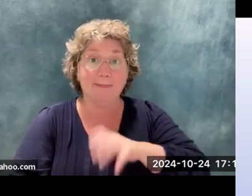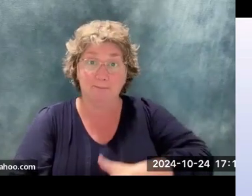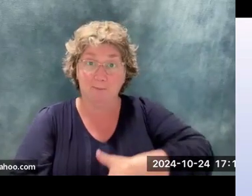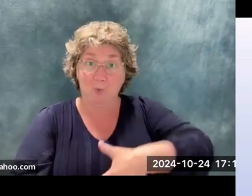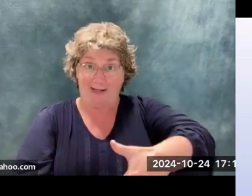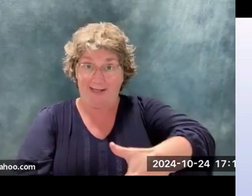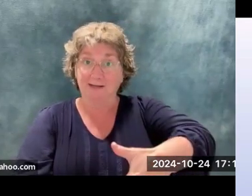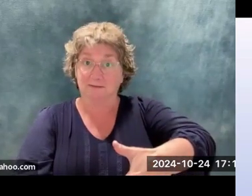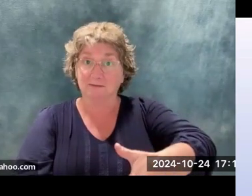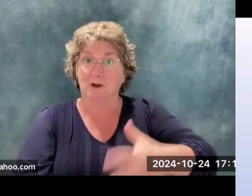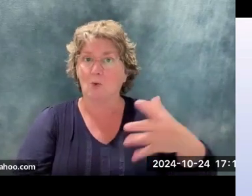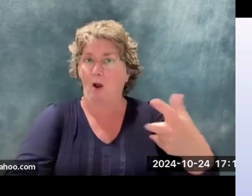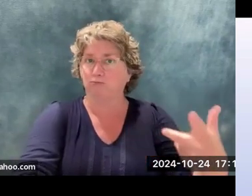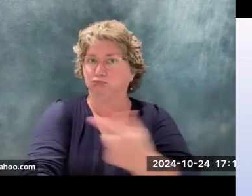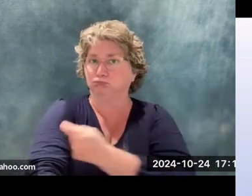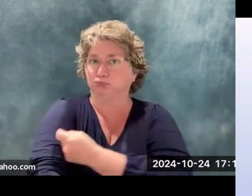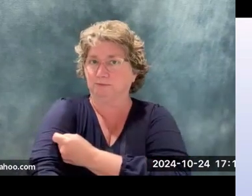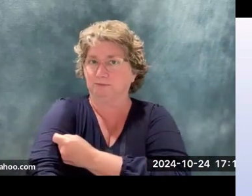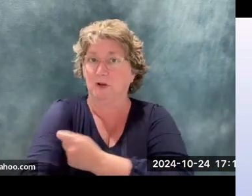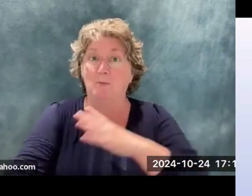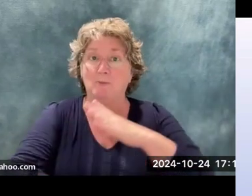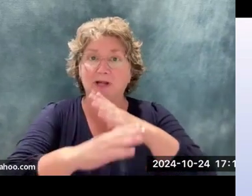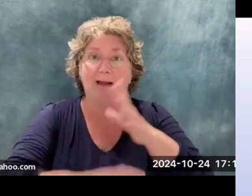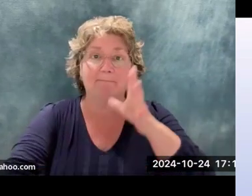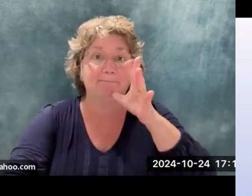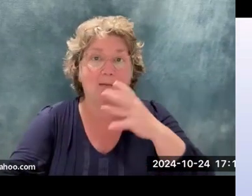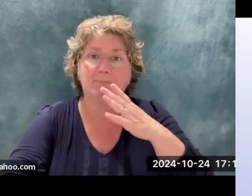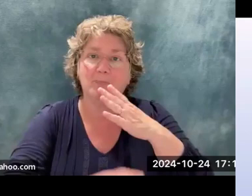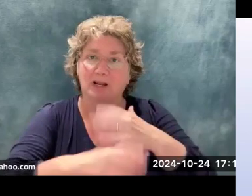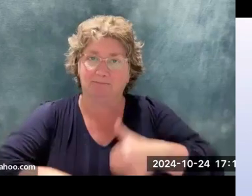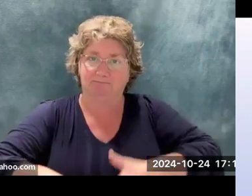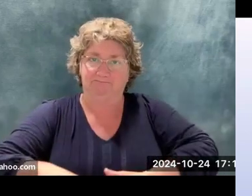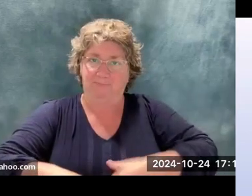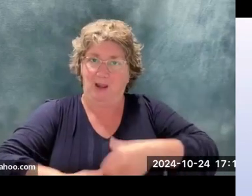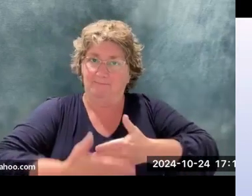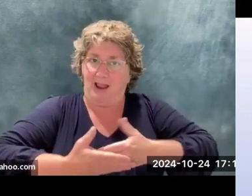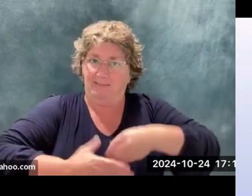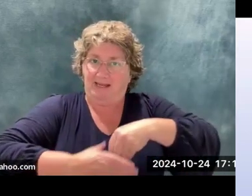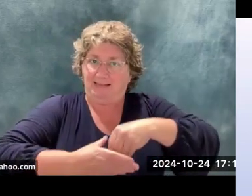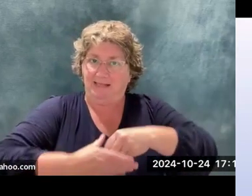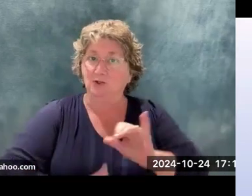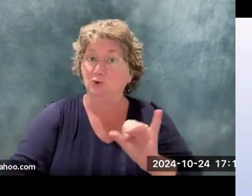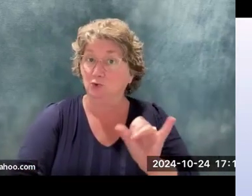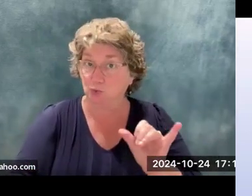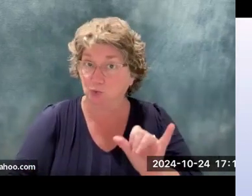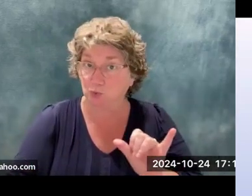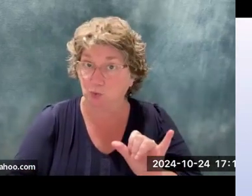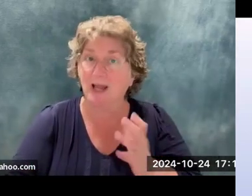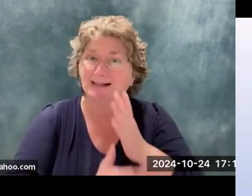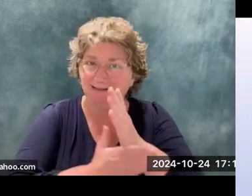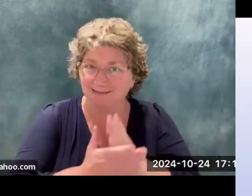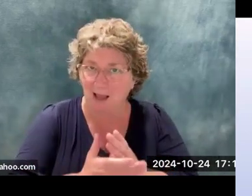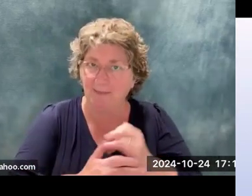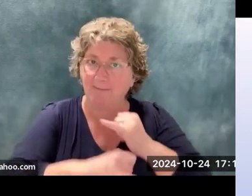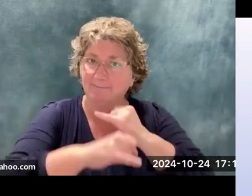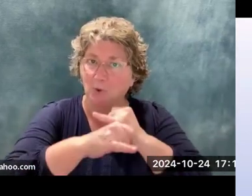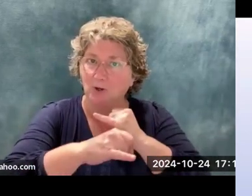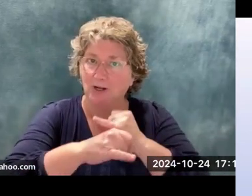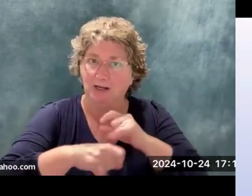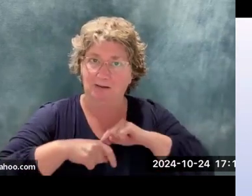And also that helps protect their newborns. There is some immunity that crosses the placenta and gets into